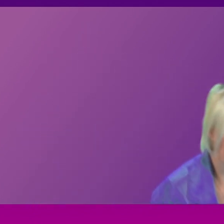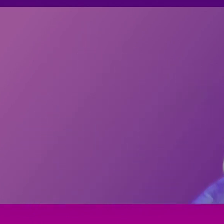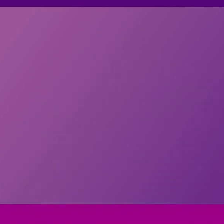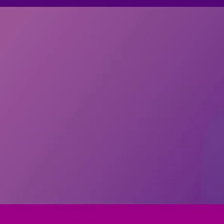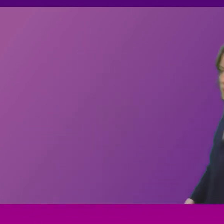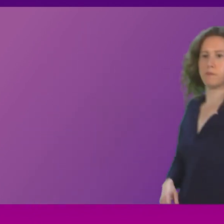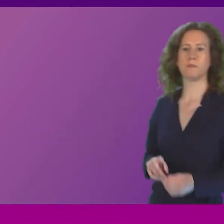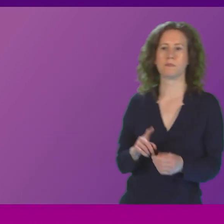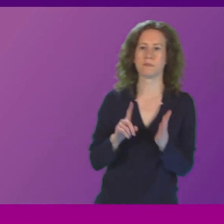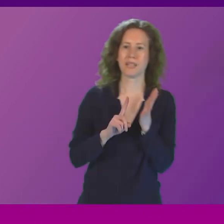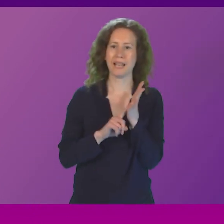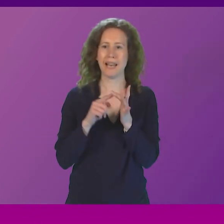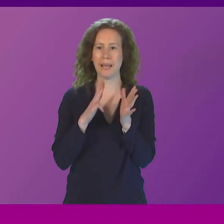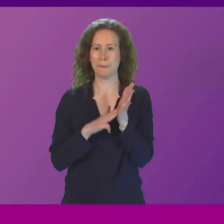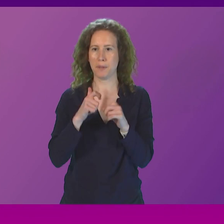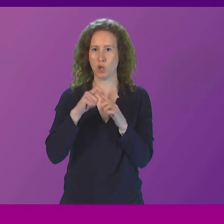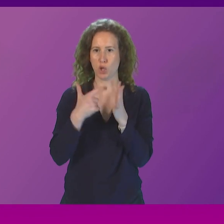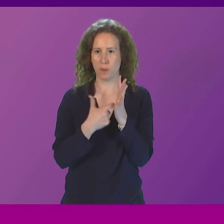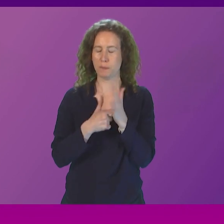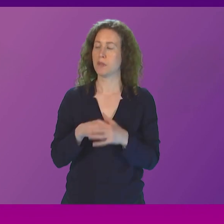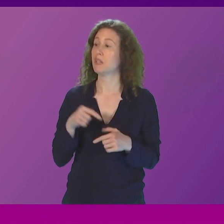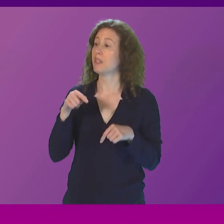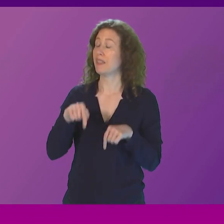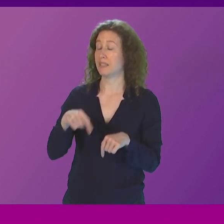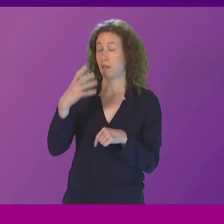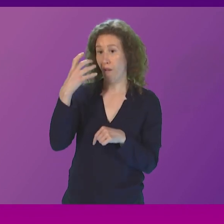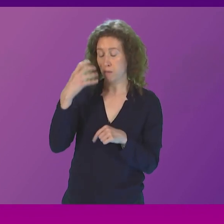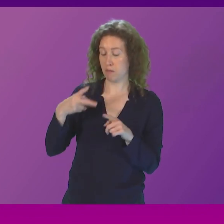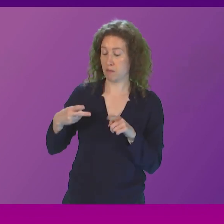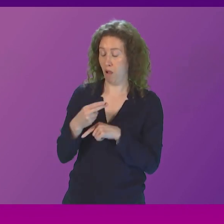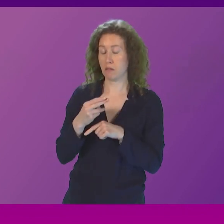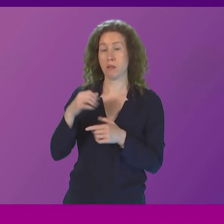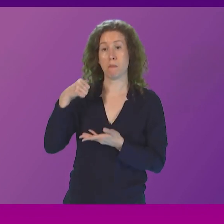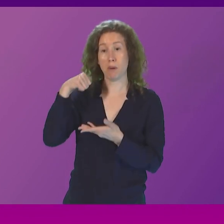This Government has cut the total forestry and land budget by £3.4 million, it has cut